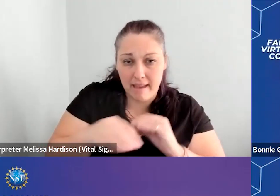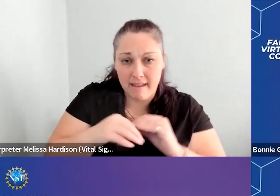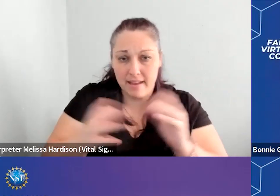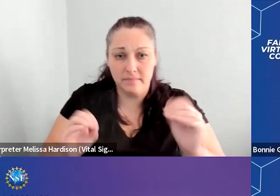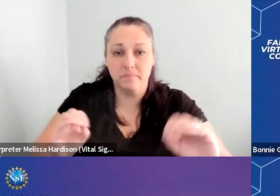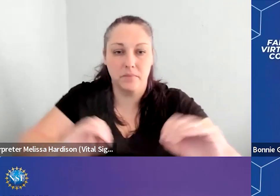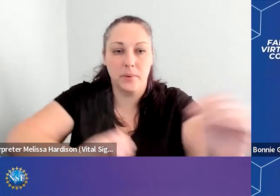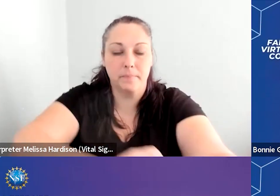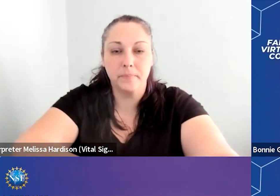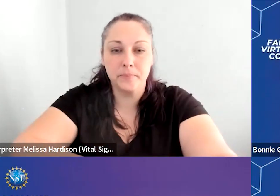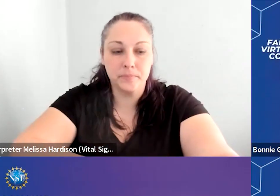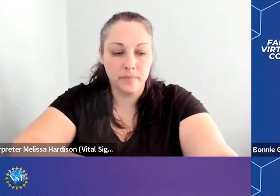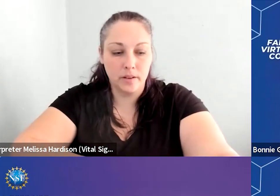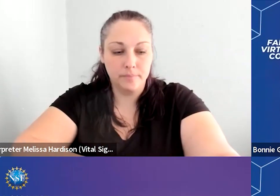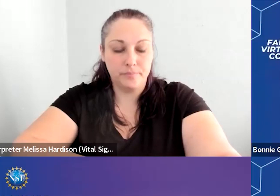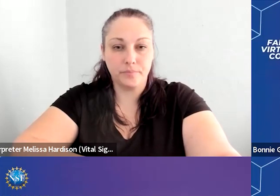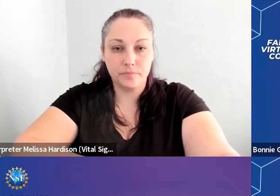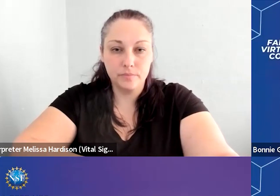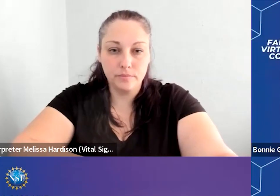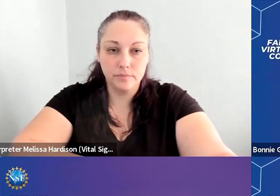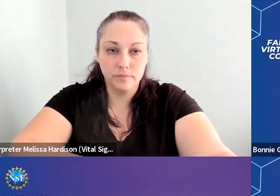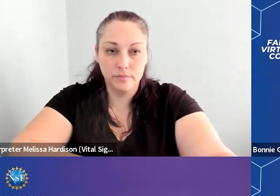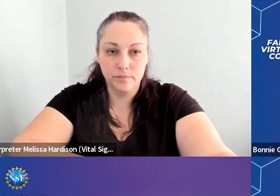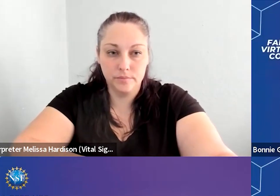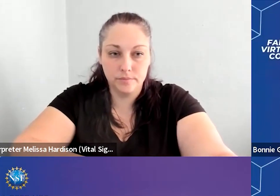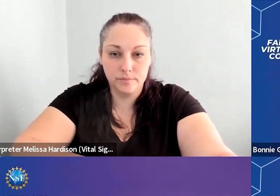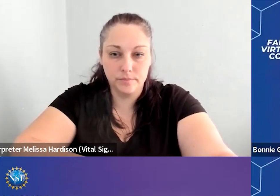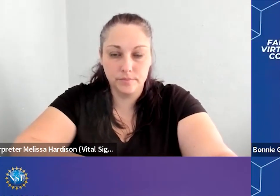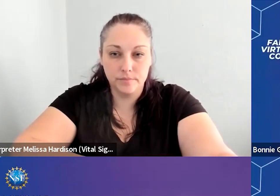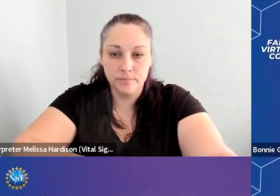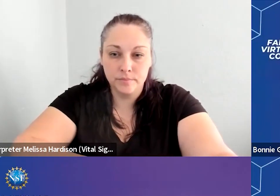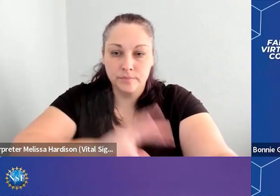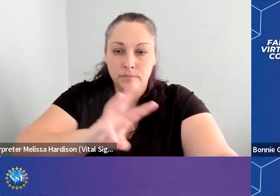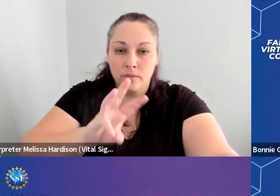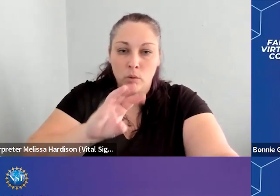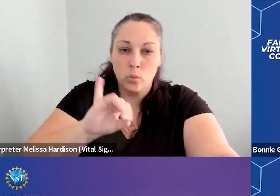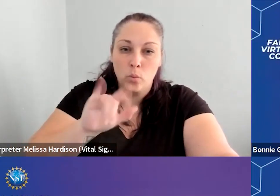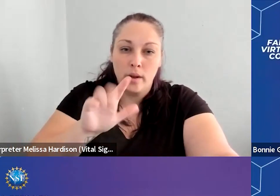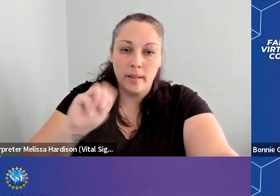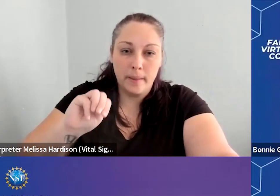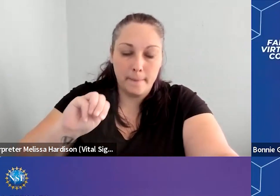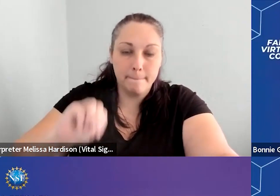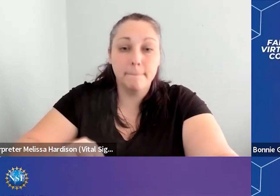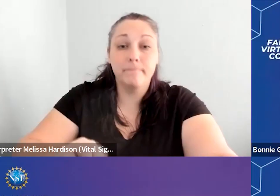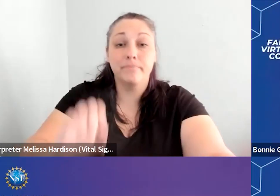No. Okay. Alright, so William K. is asking can you talk more about how the focus on industries